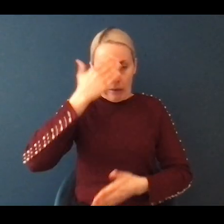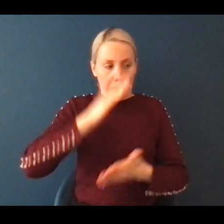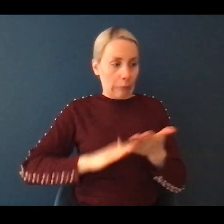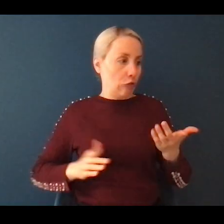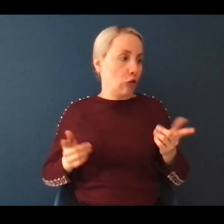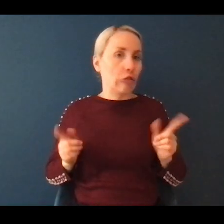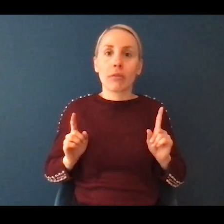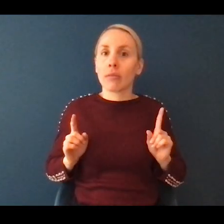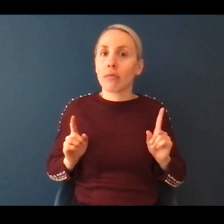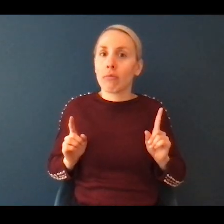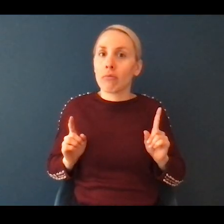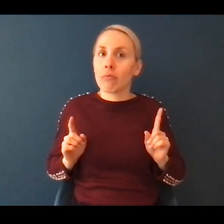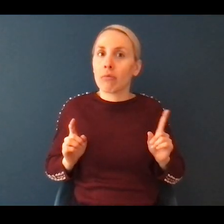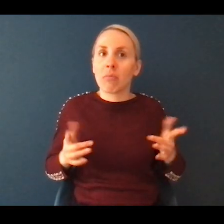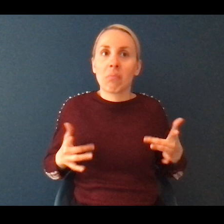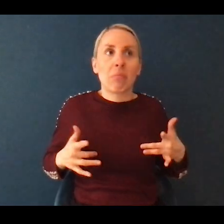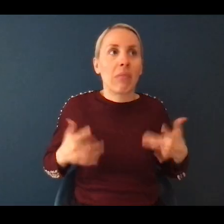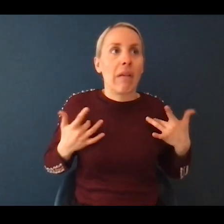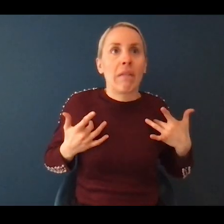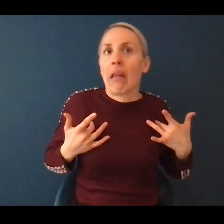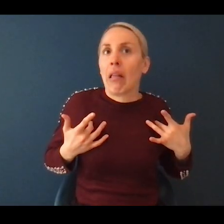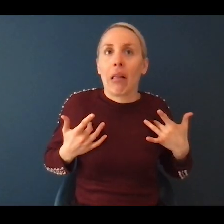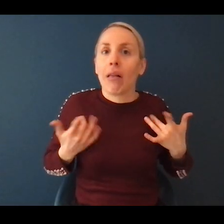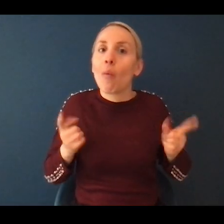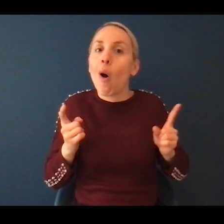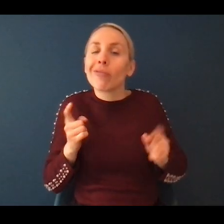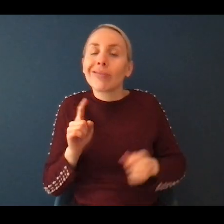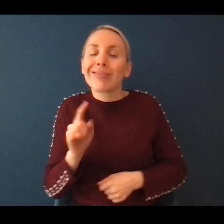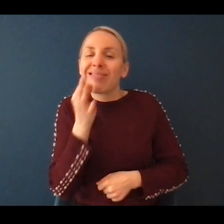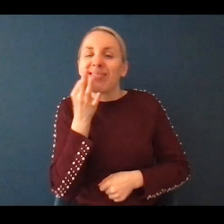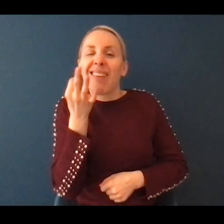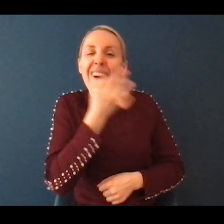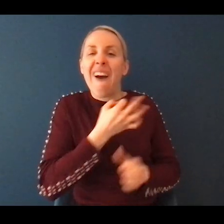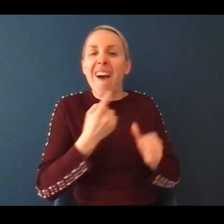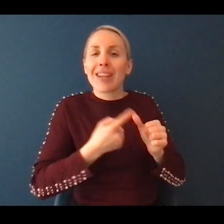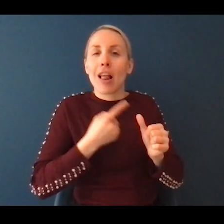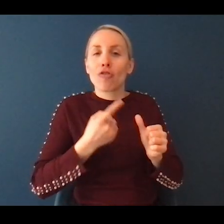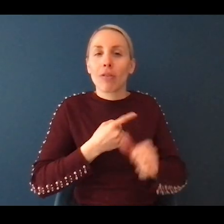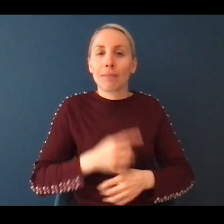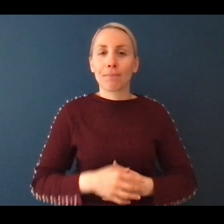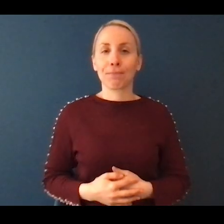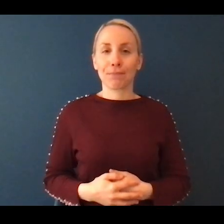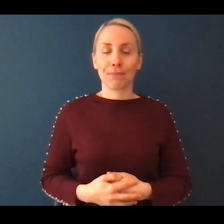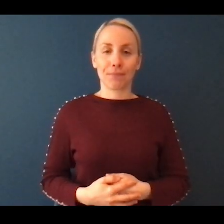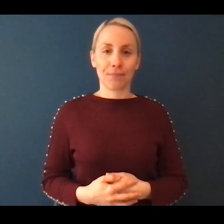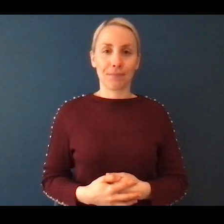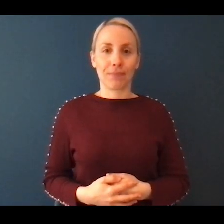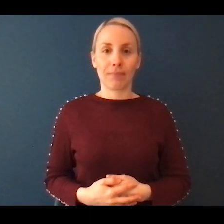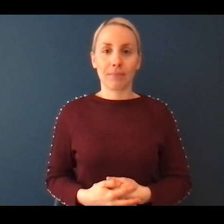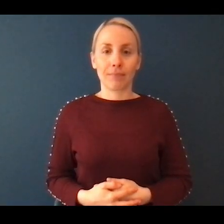relevant for you at that moment and I wonder if we could go to Alejandra first. Yeah absolutely